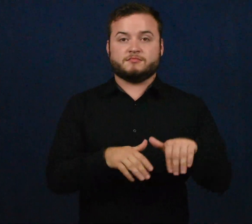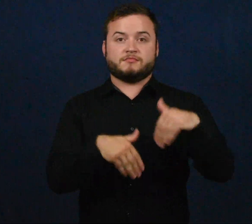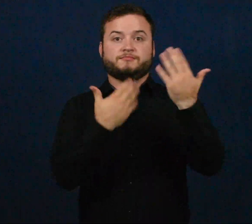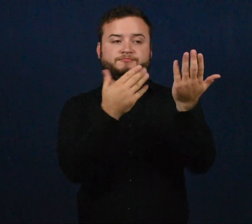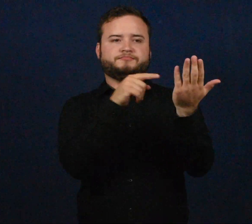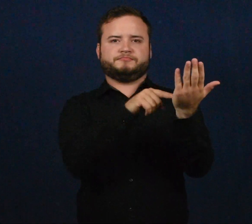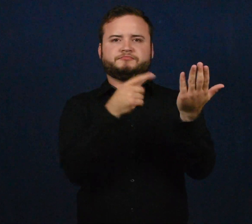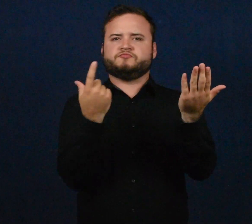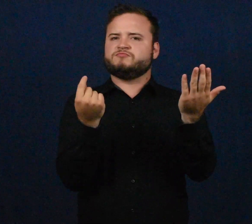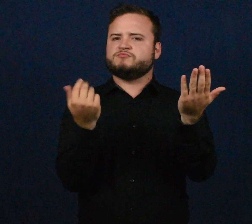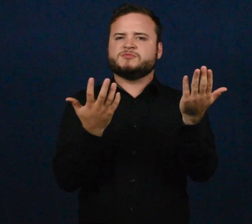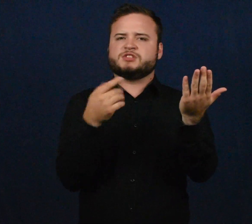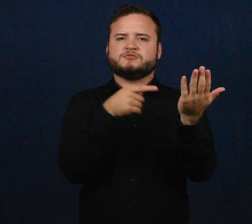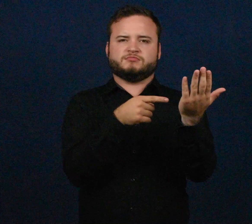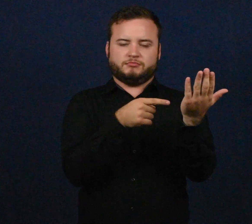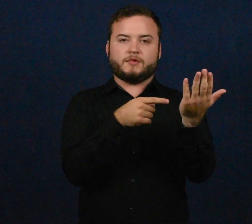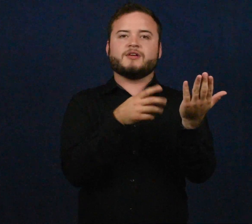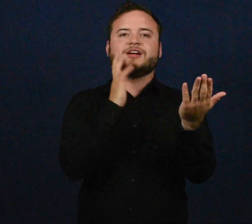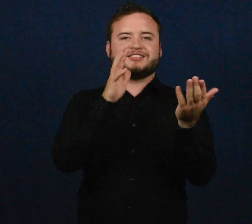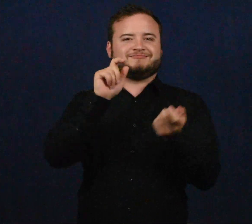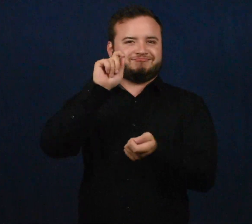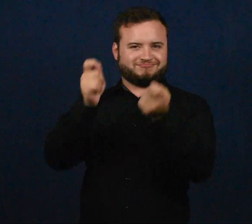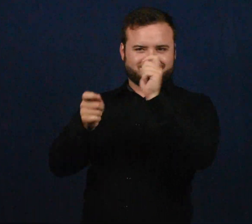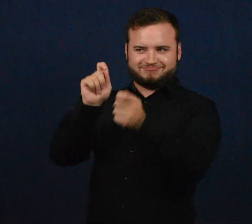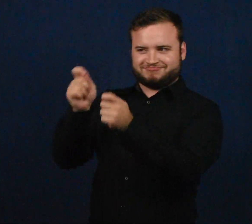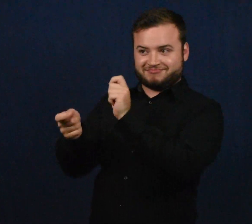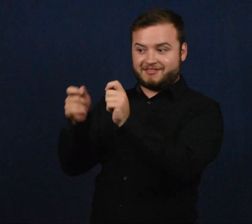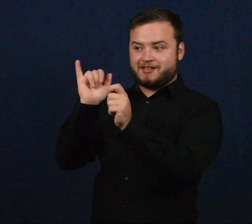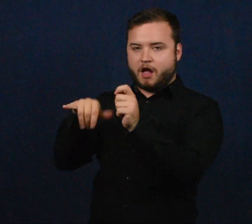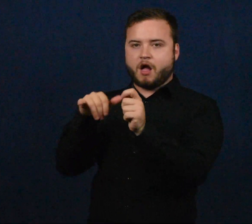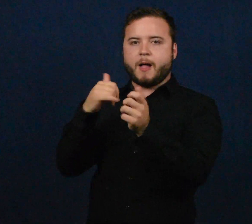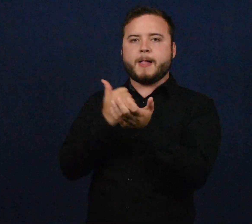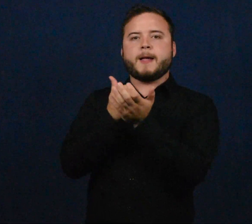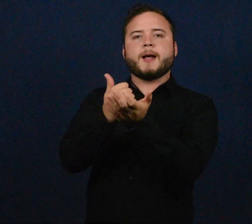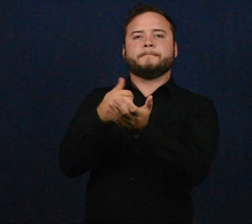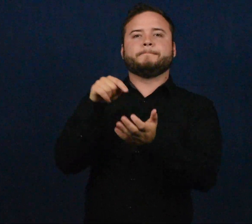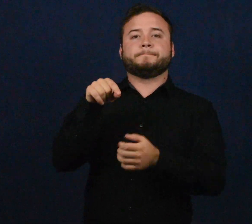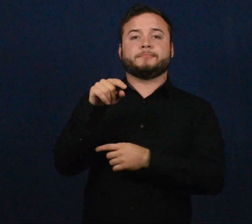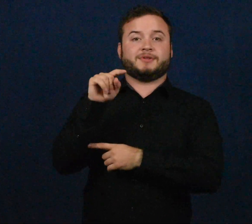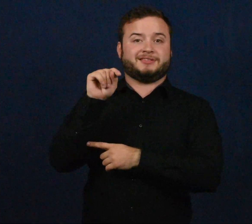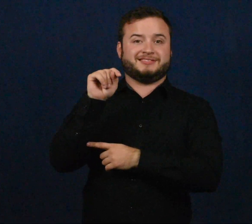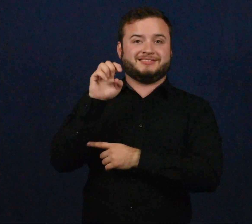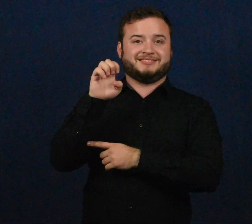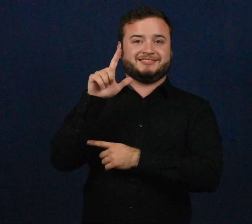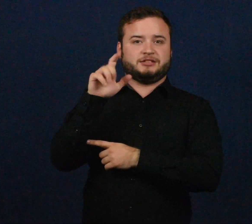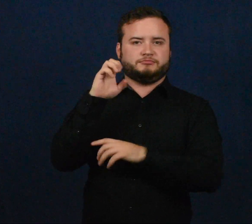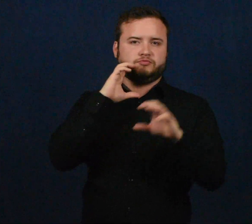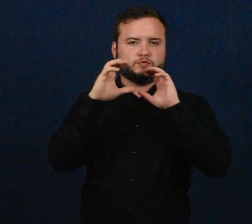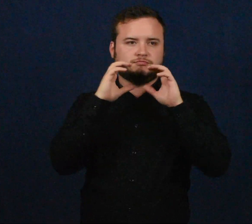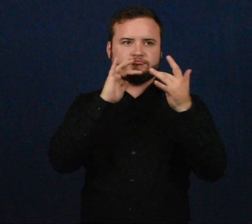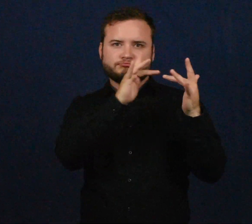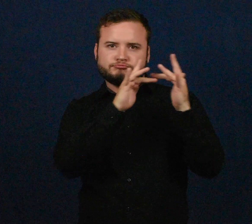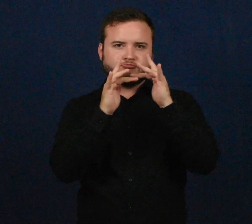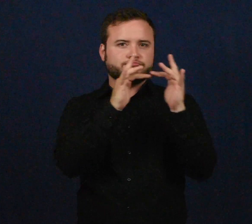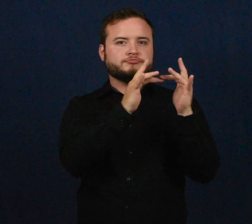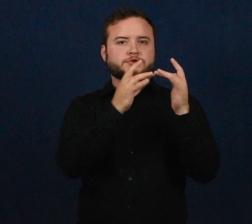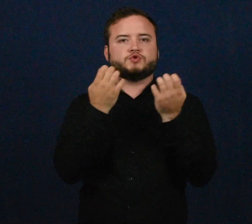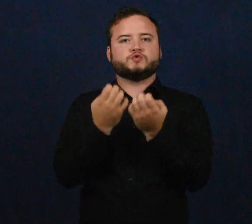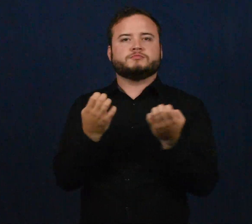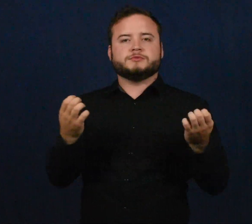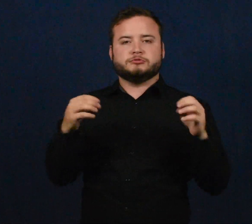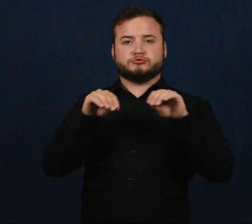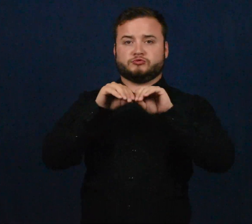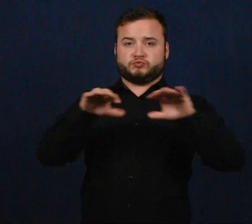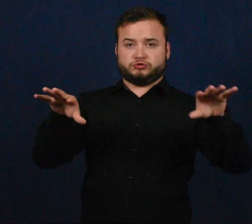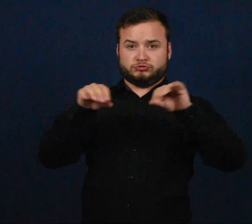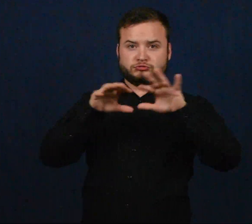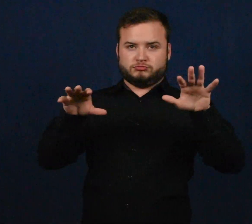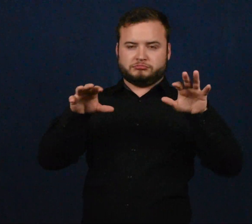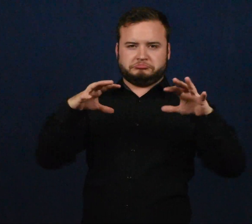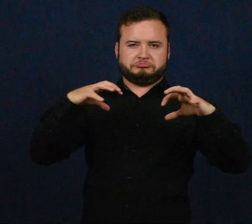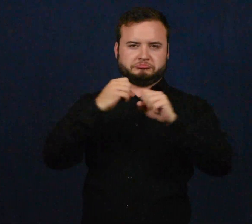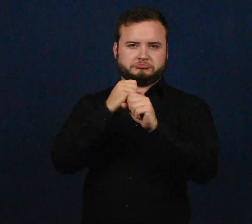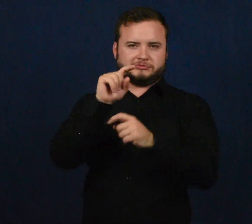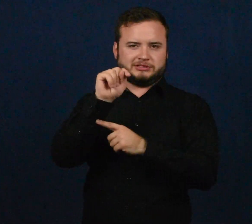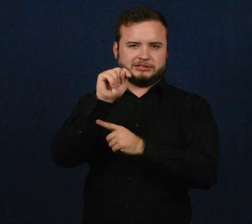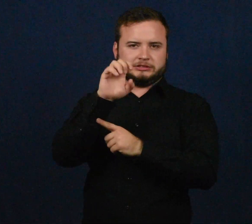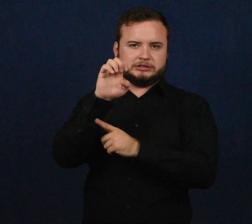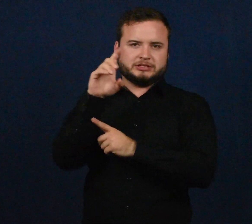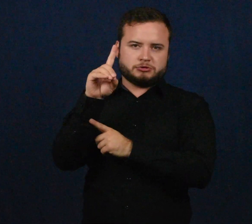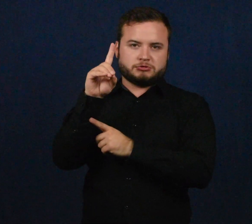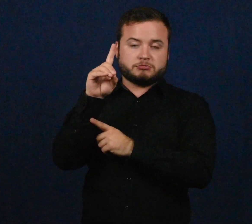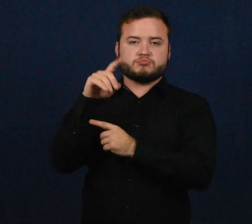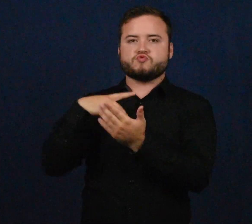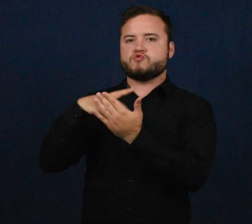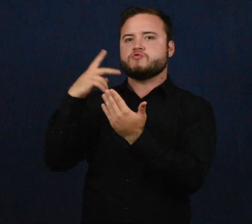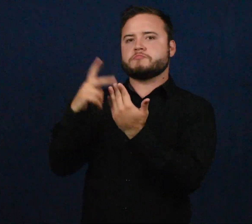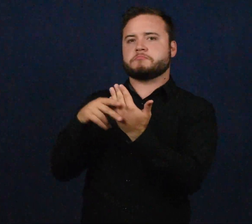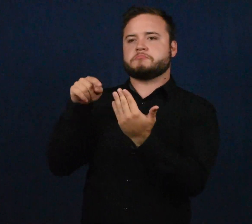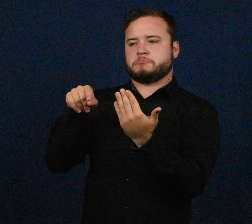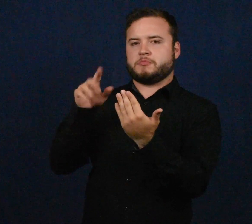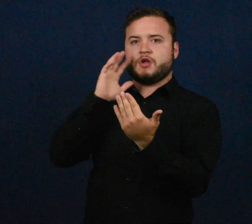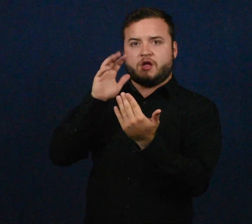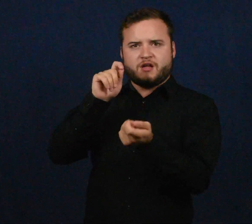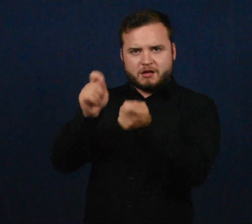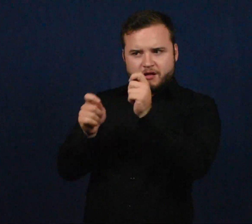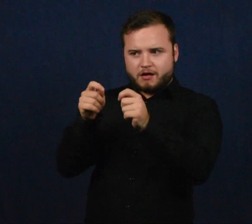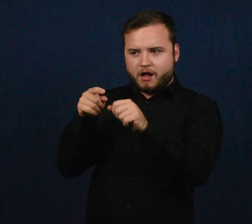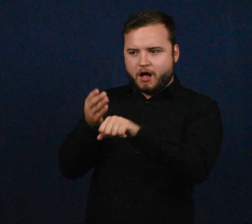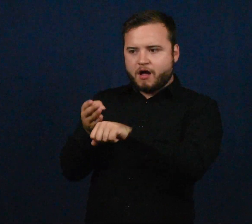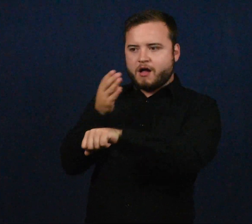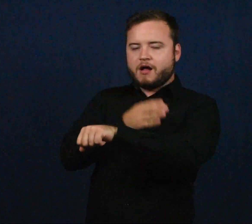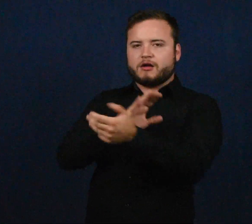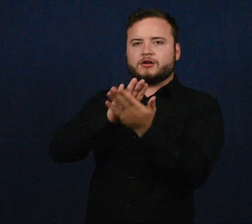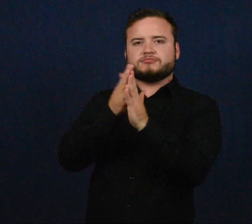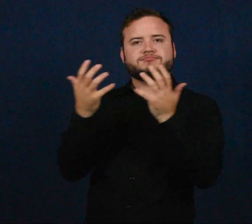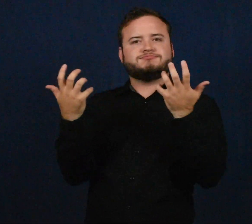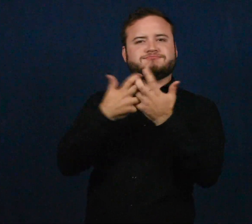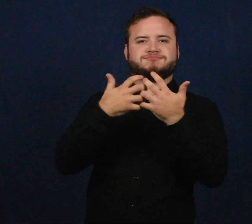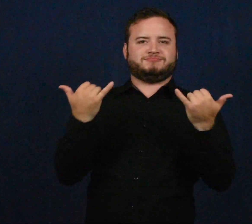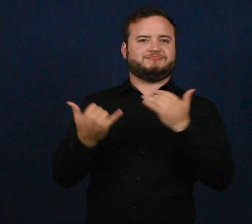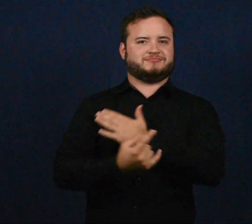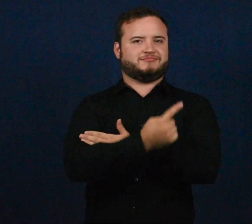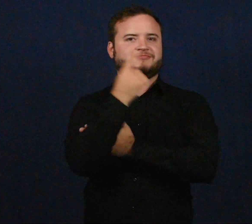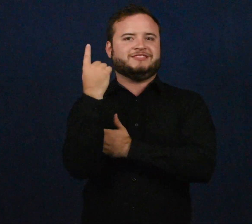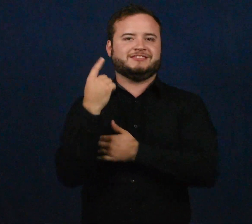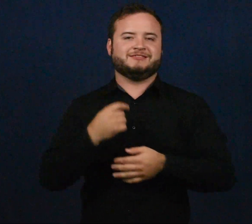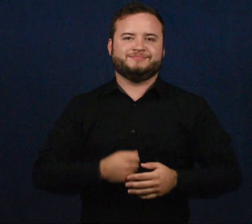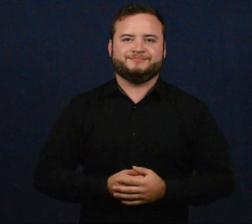The changes will modernize the Telecommunications Equipment Distribution (TED) program.